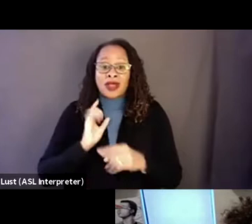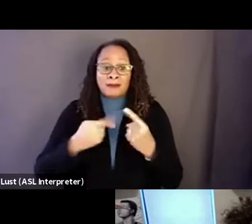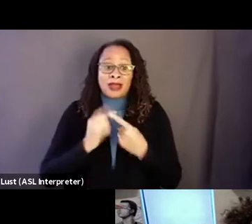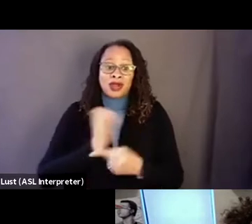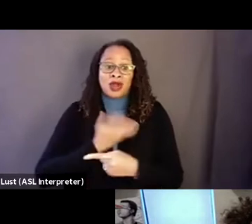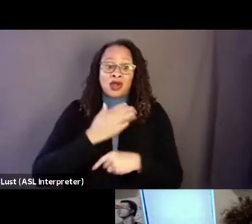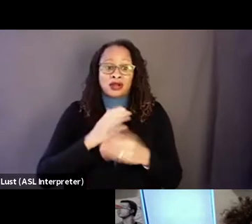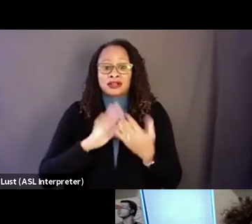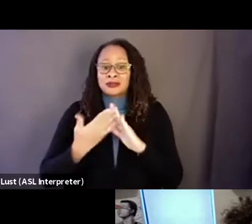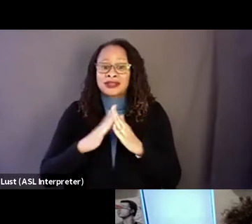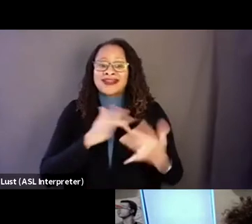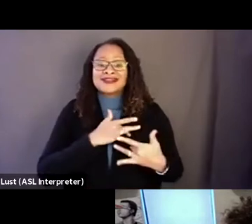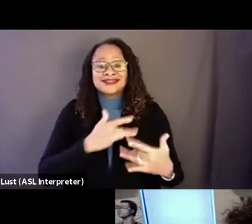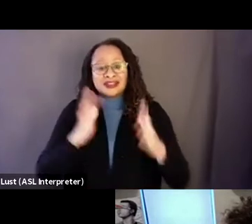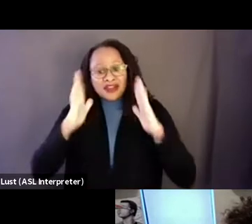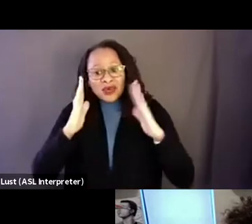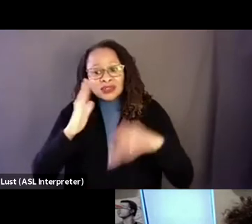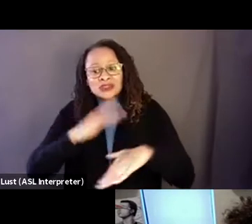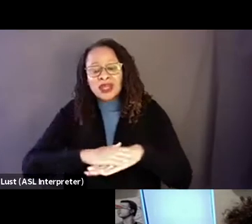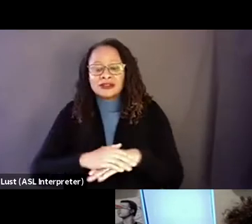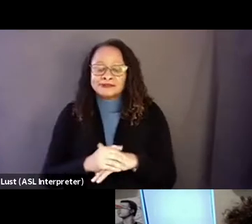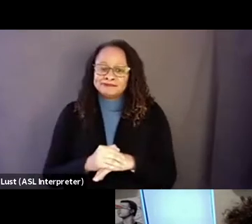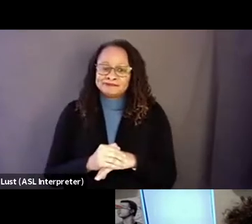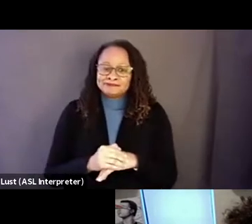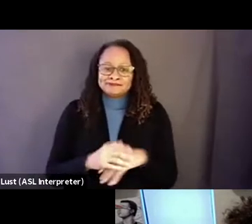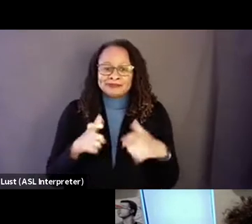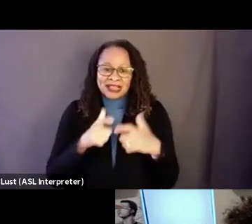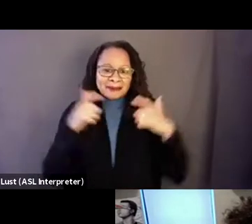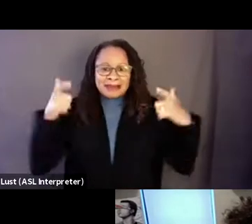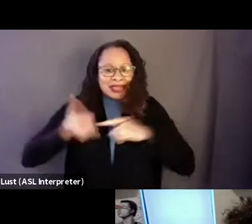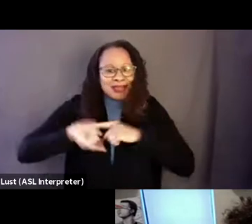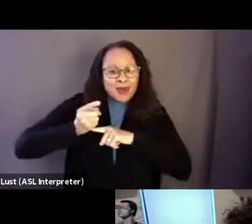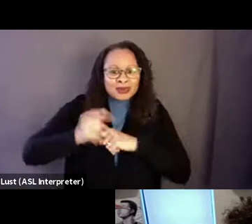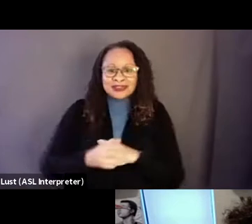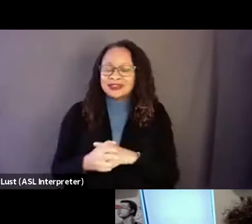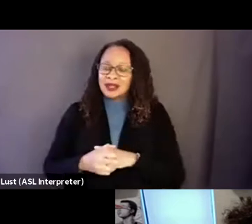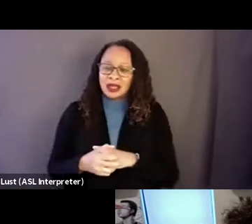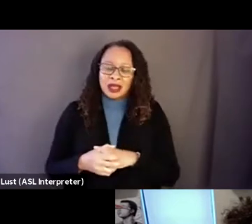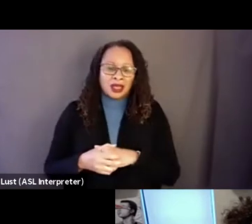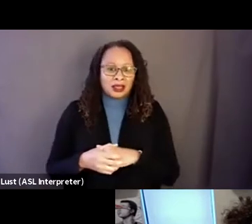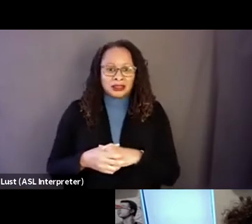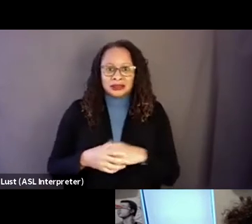tend to focus on sort of the big moments, right? Either a big moment of accomplishment,